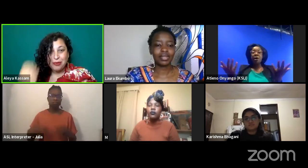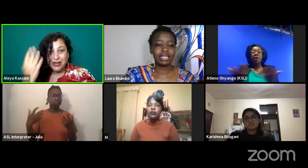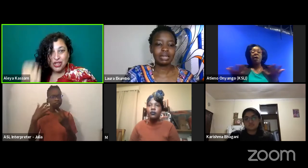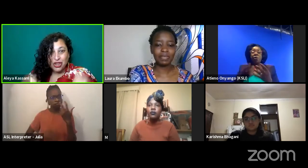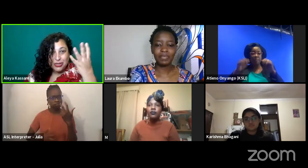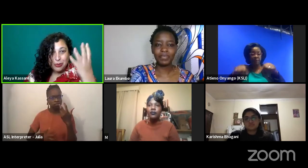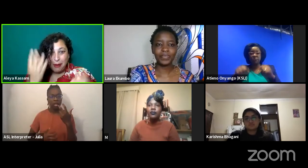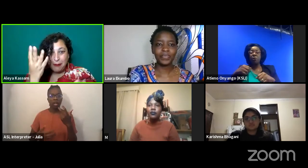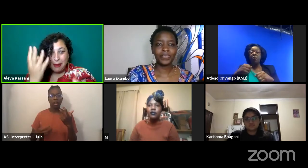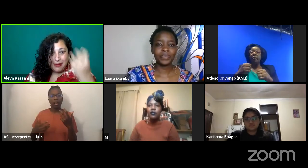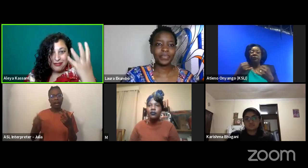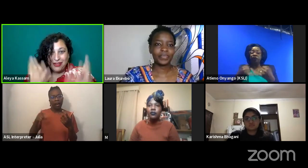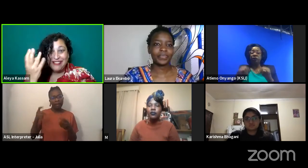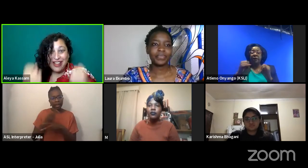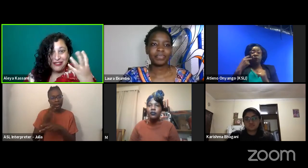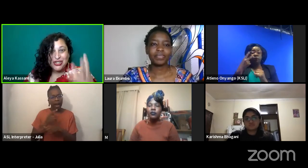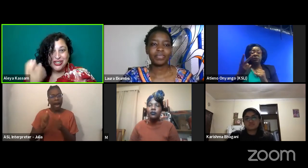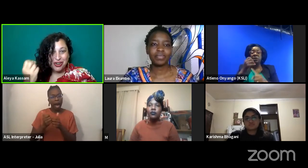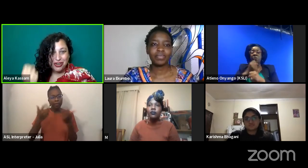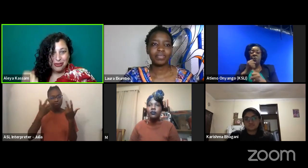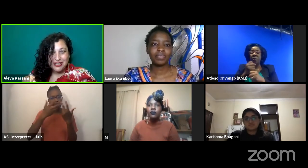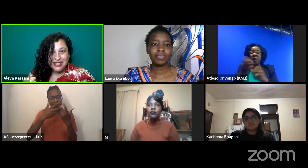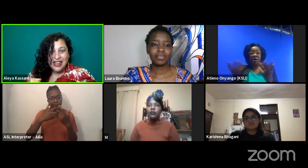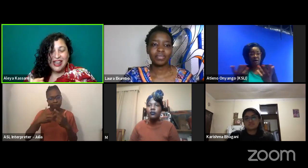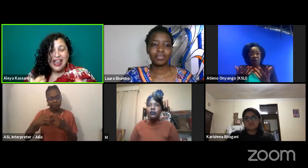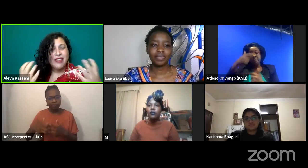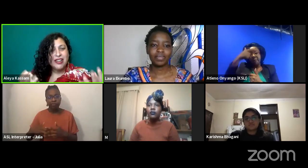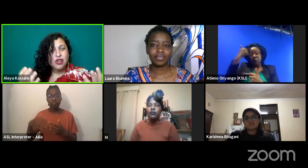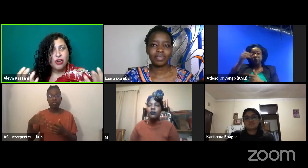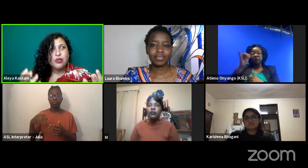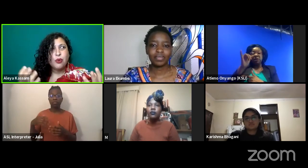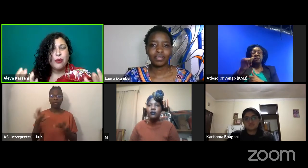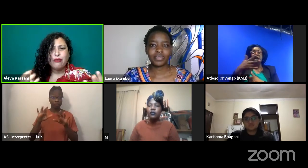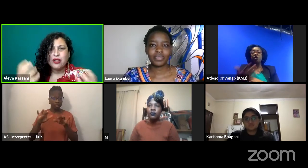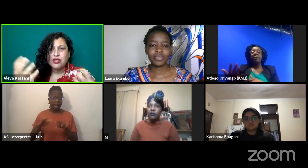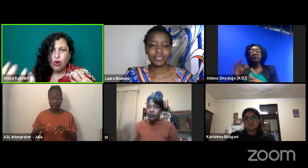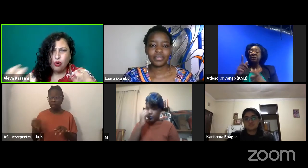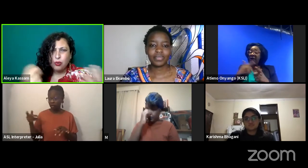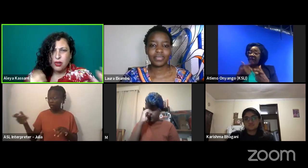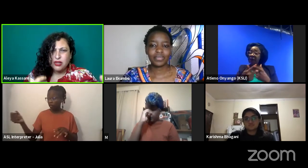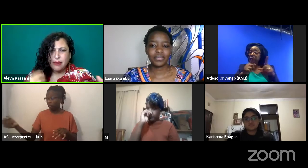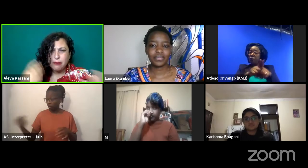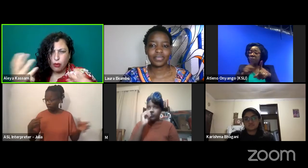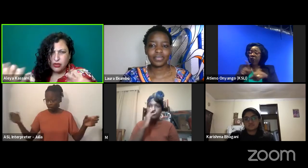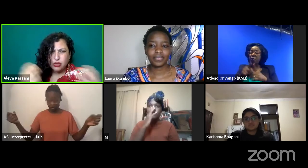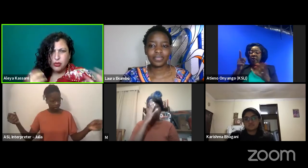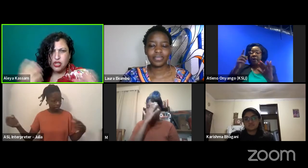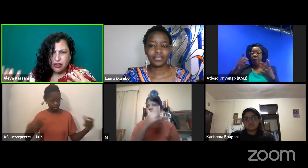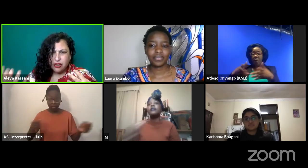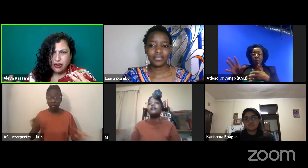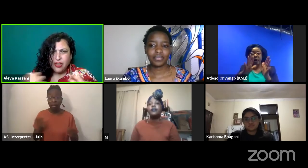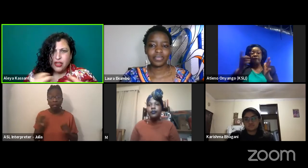Because the things will pop up in that visioning document. And then it's also a way for us to hold what's important to each other.